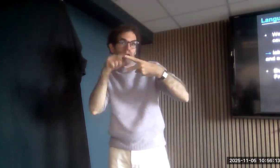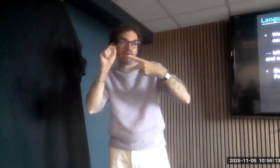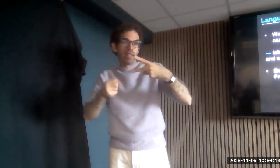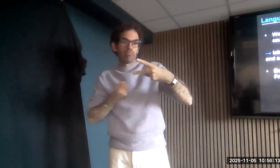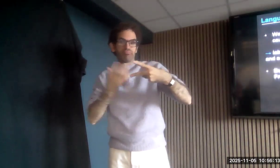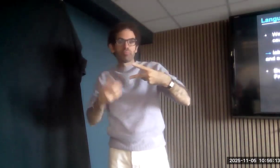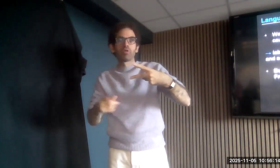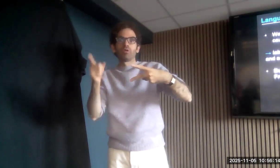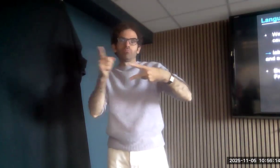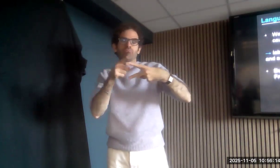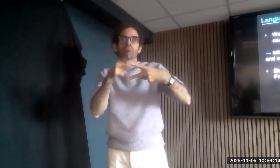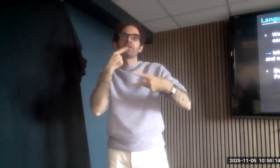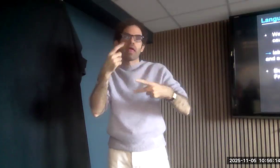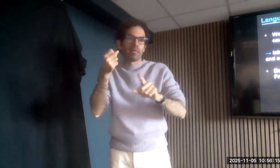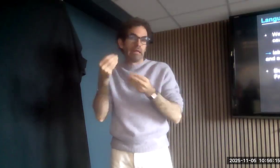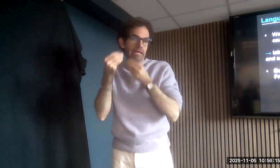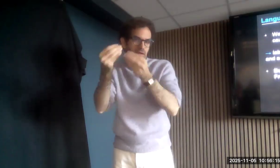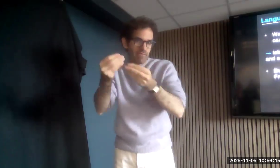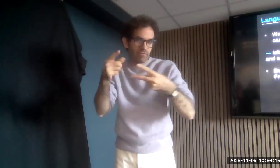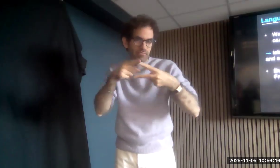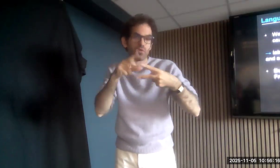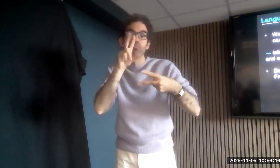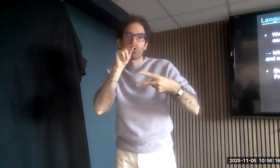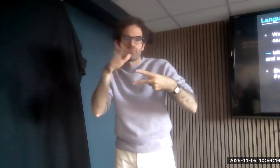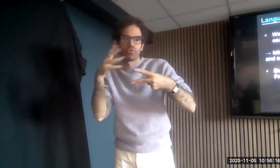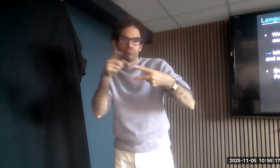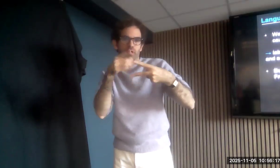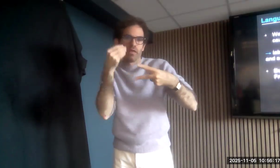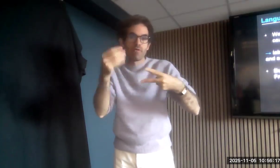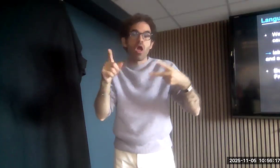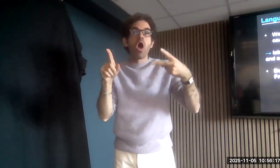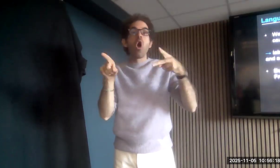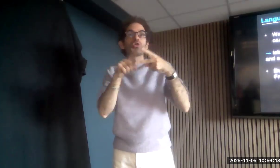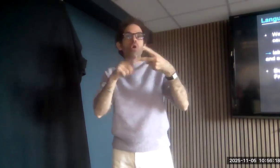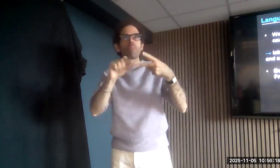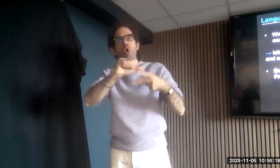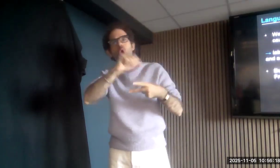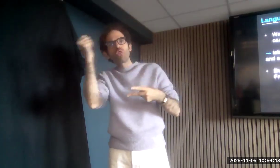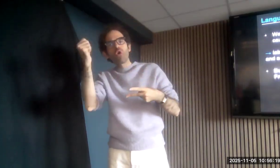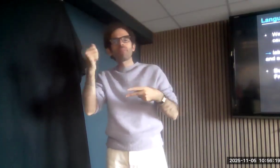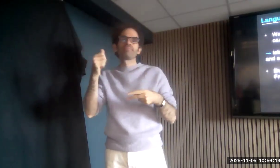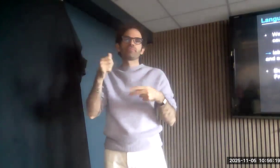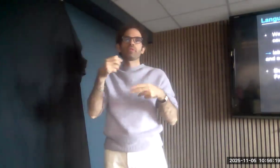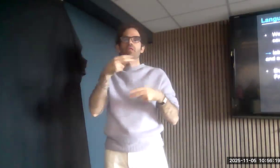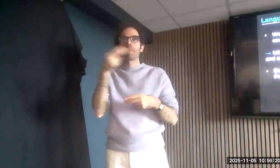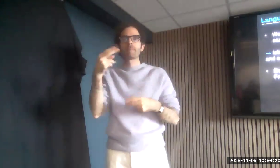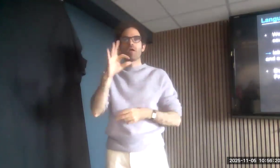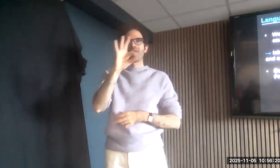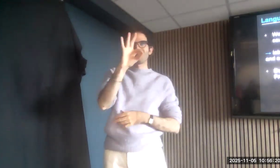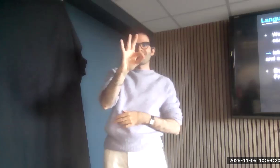We actually have two expressions that we can use. We can say DONNER = TO GIVE, Or we could use another word